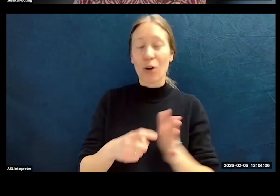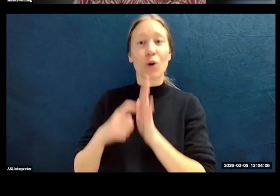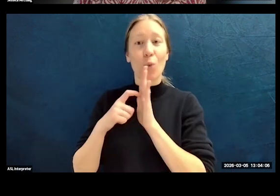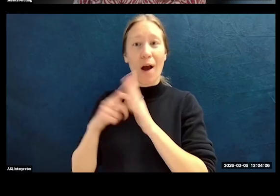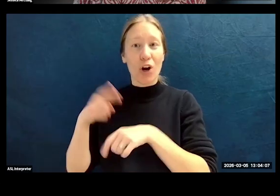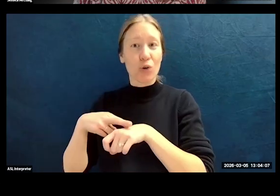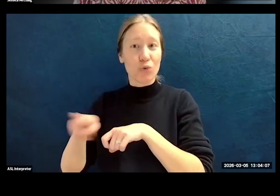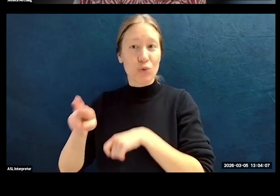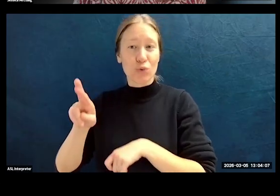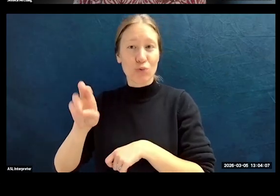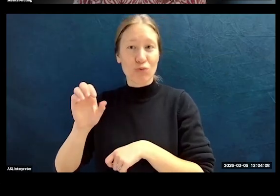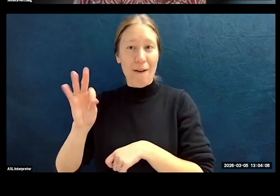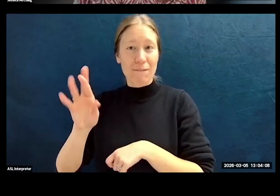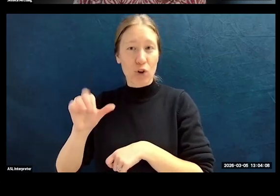This is for in-text references.